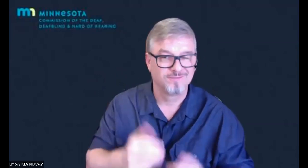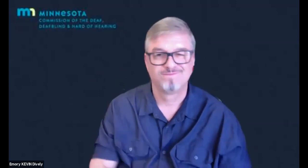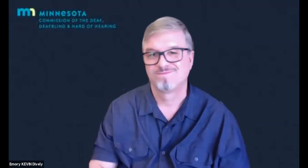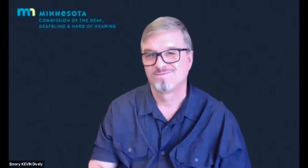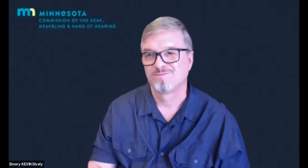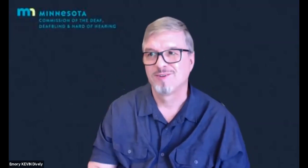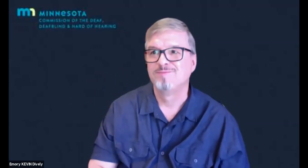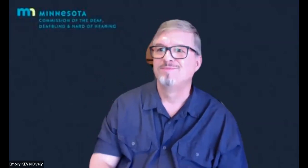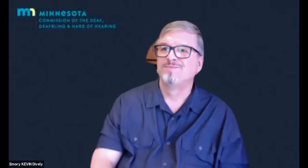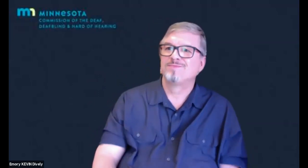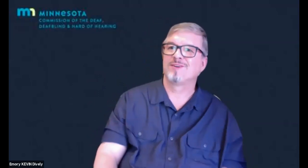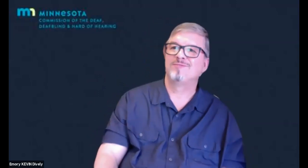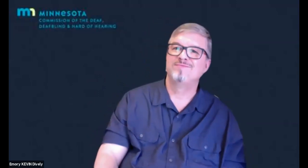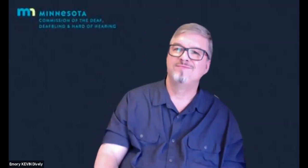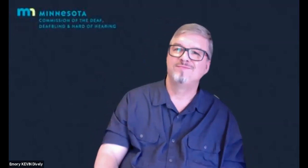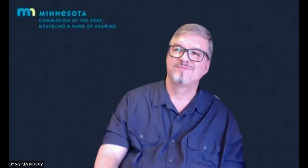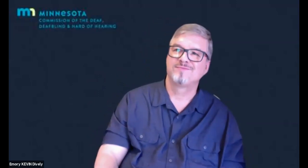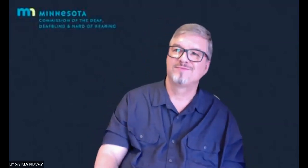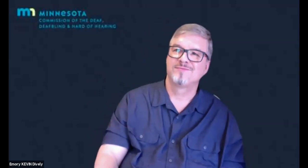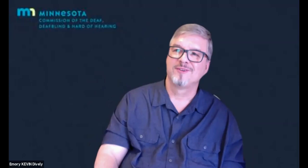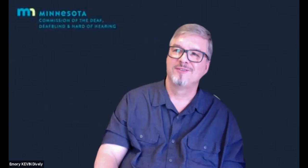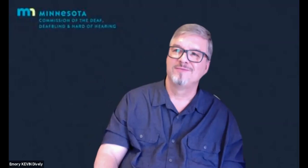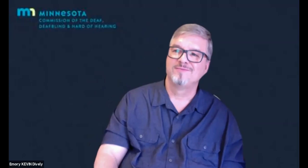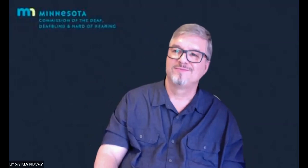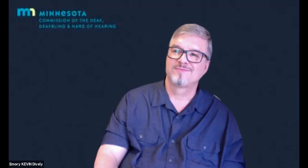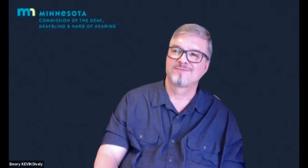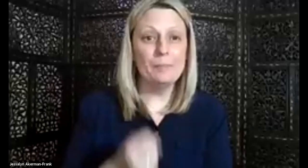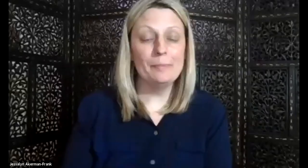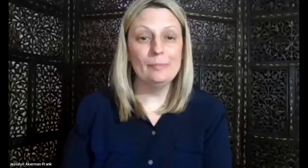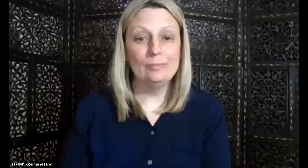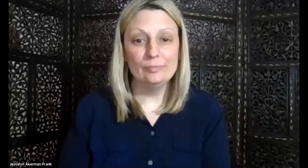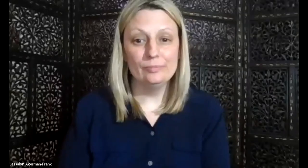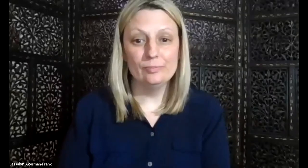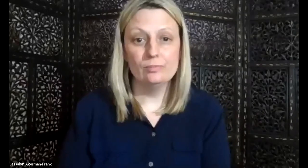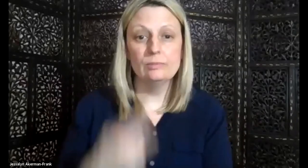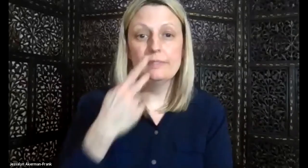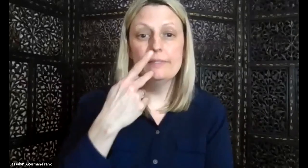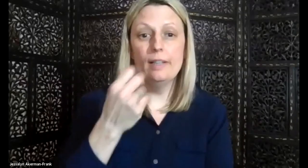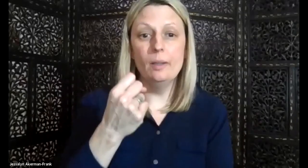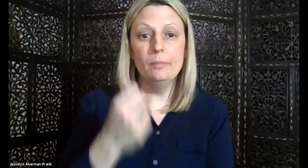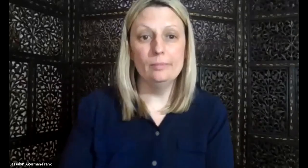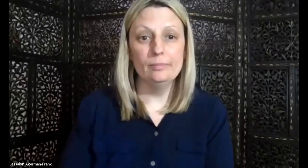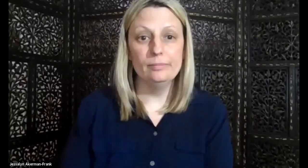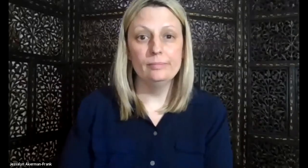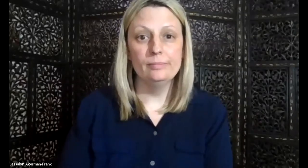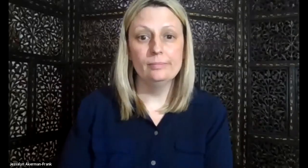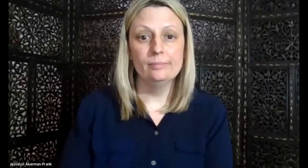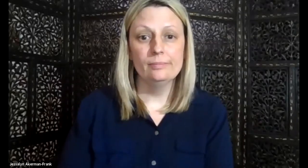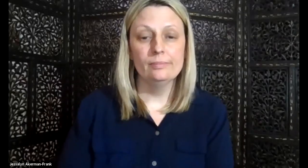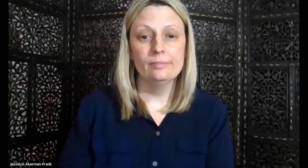vote counts just like every census counts. And so we want to make sure because it only happens every 10 years, so we want to make sure this increases